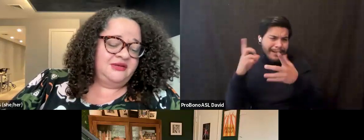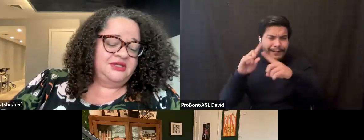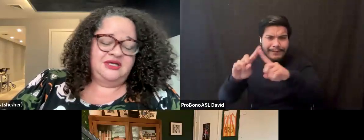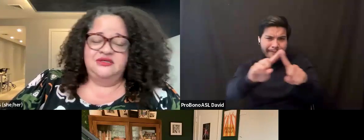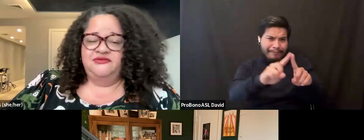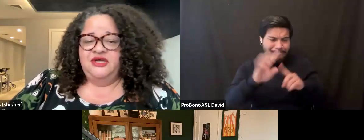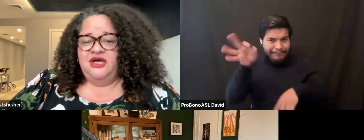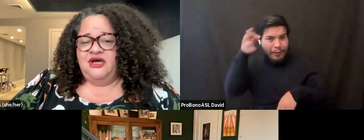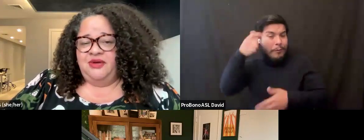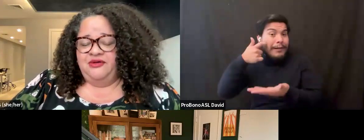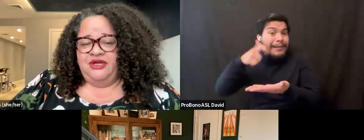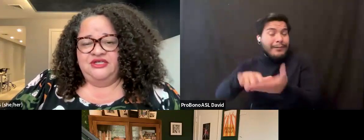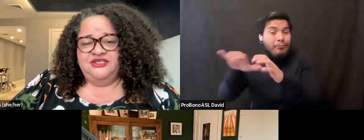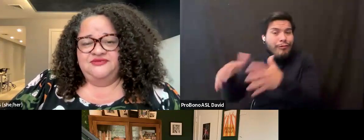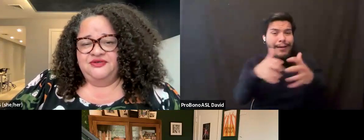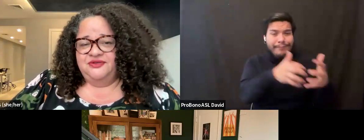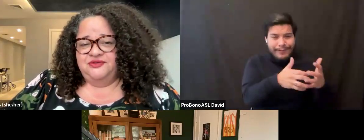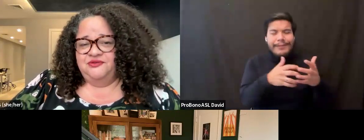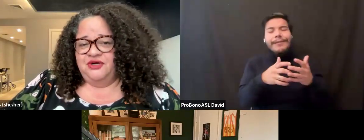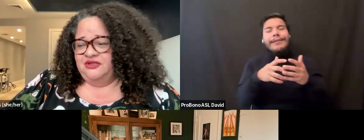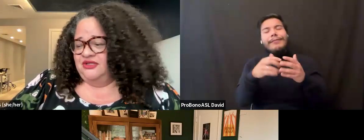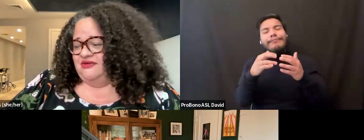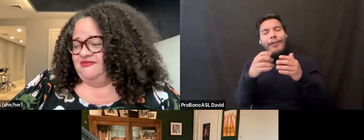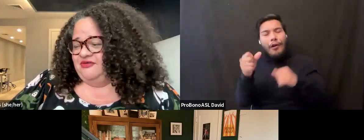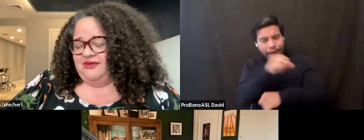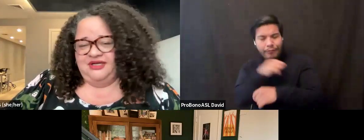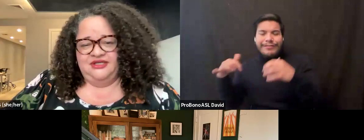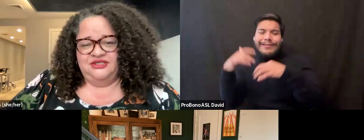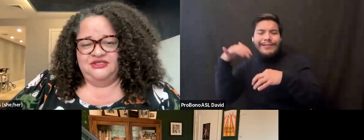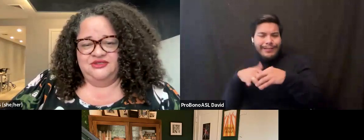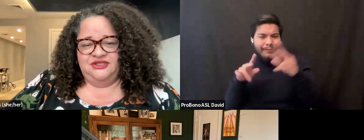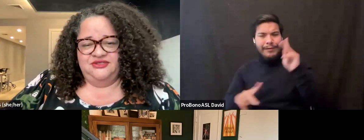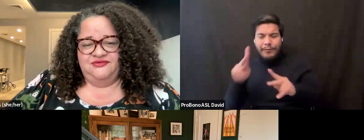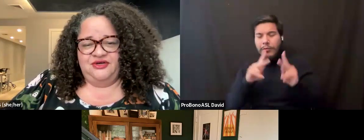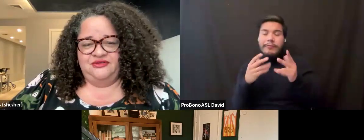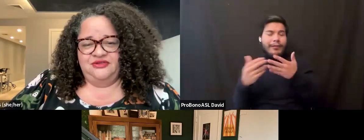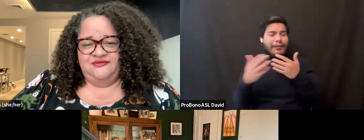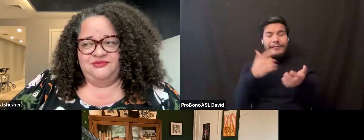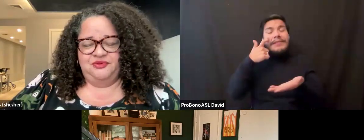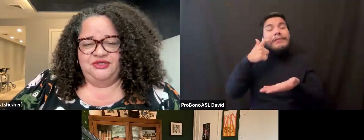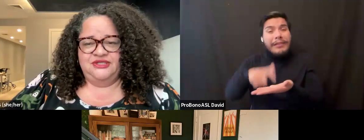tribes and lots of other indigenous folks who regardless of federal recognition, certainly deserve our love and support.